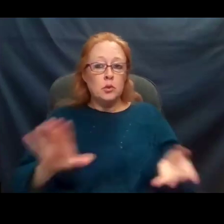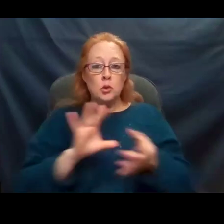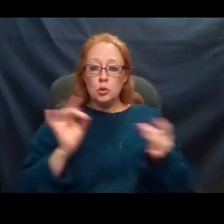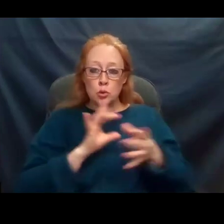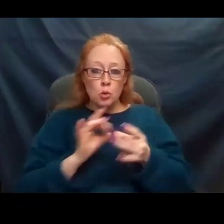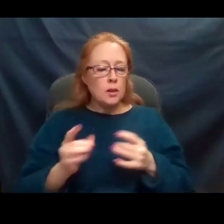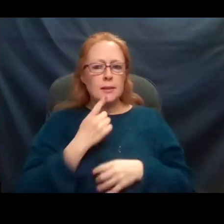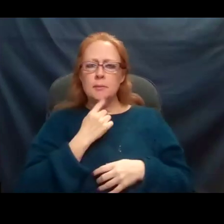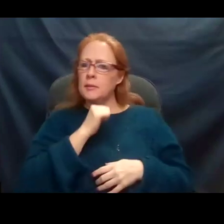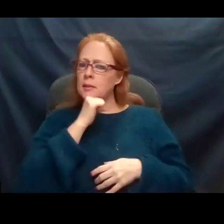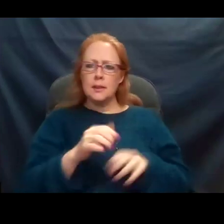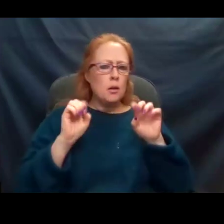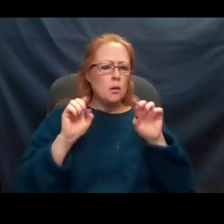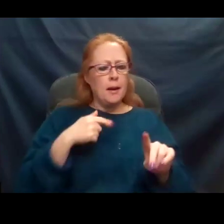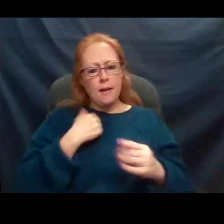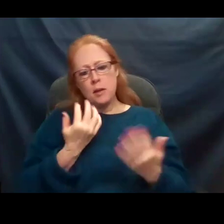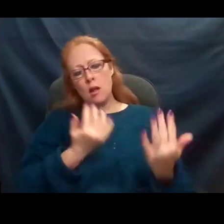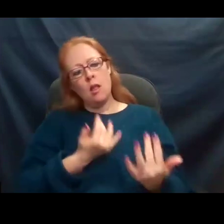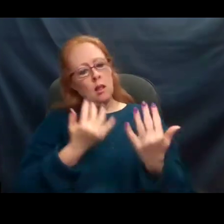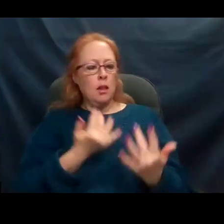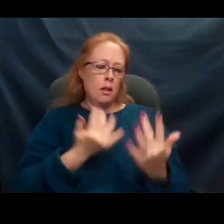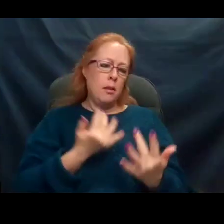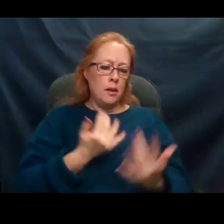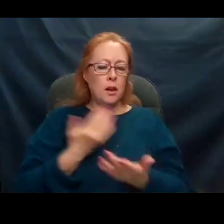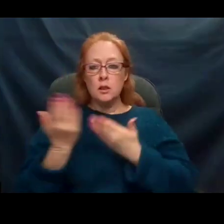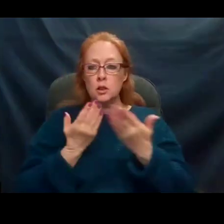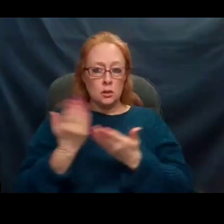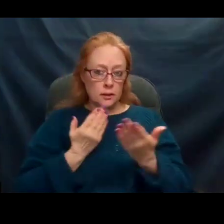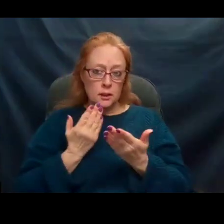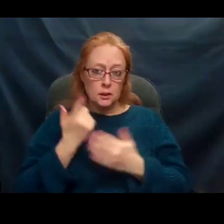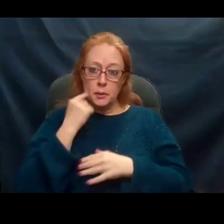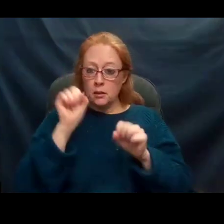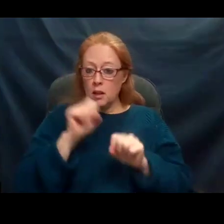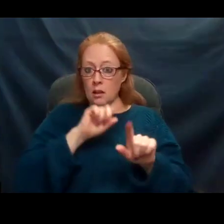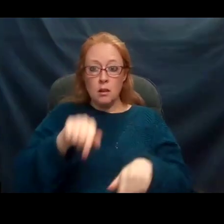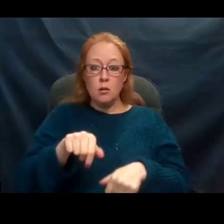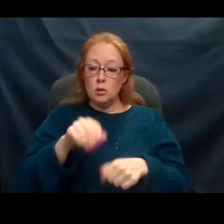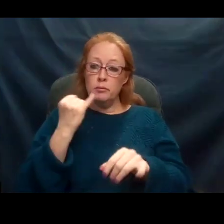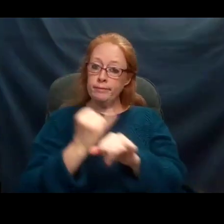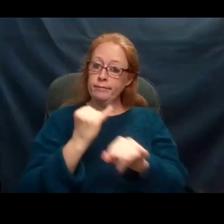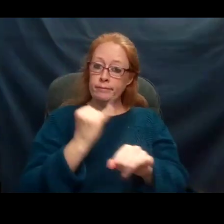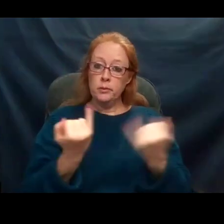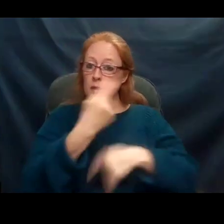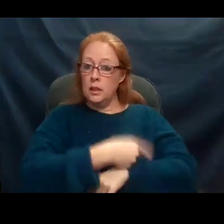It's really not that hard just tell them their story. It's not okay to be waiting for services.